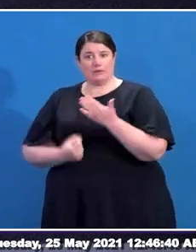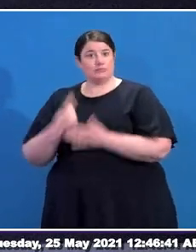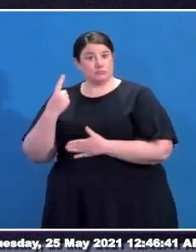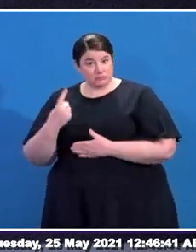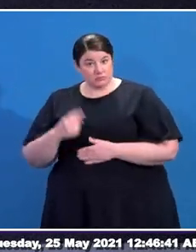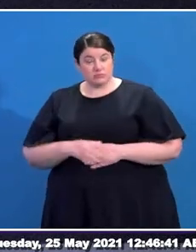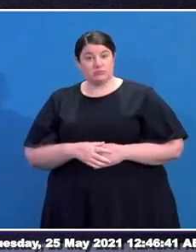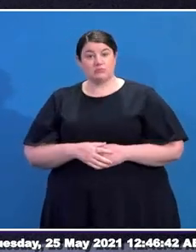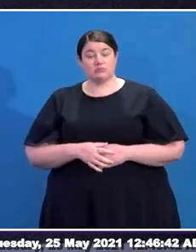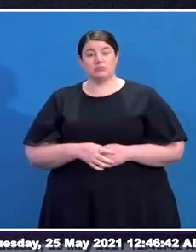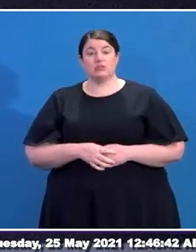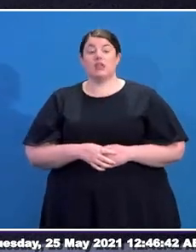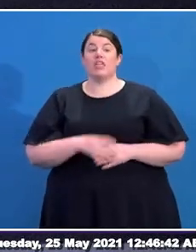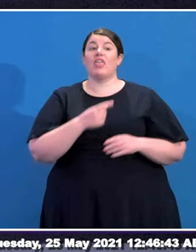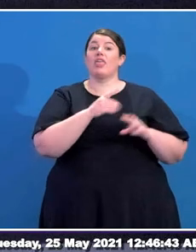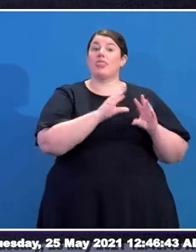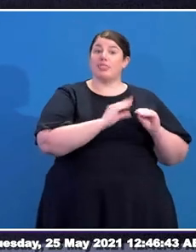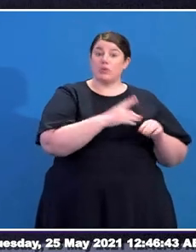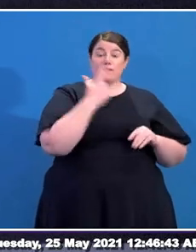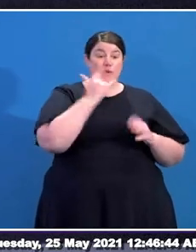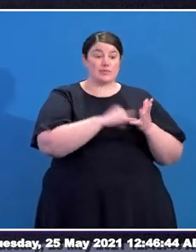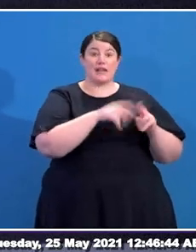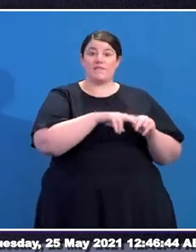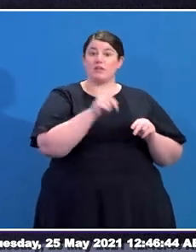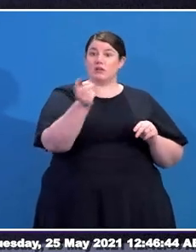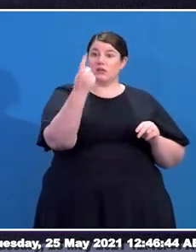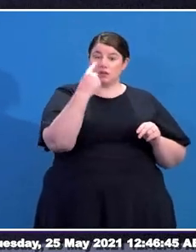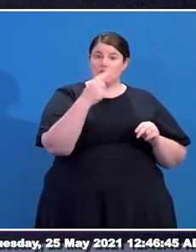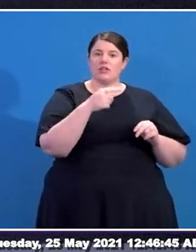an investigator hired by Sunnyfield? Yes. We will come to that in a moment.